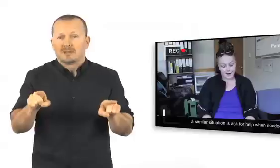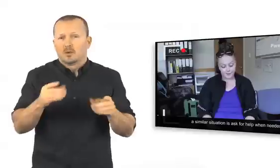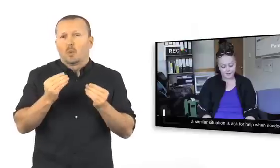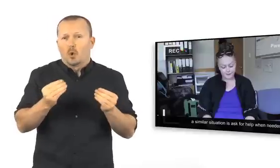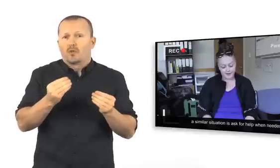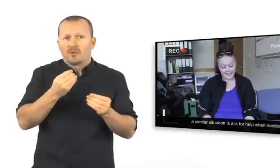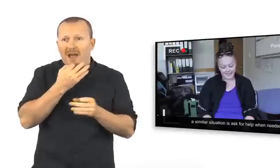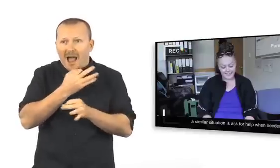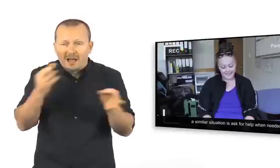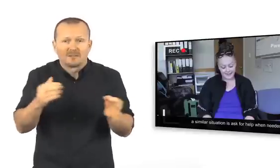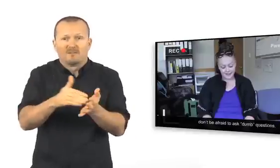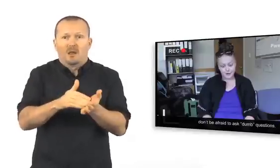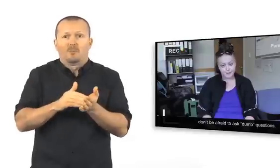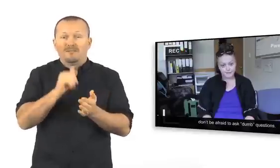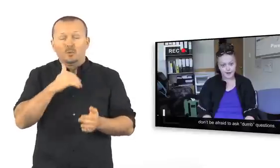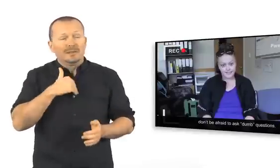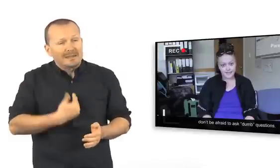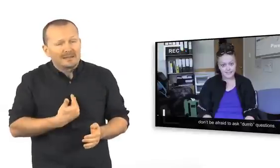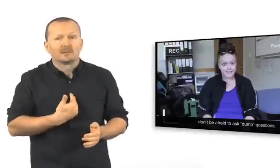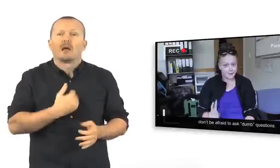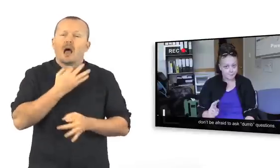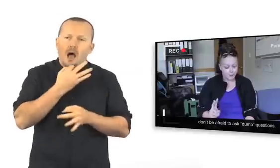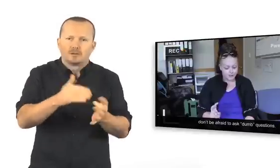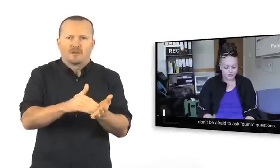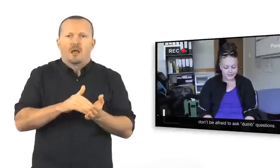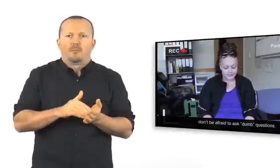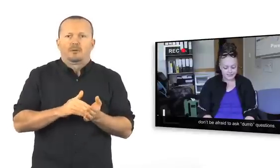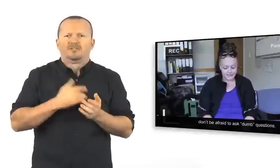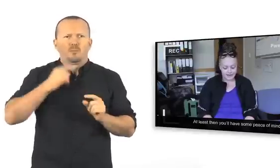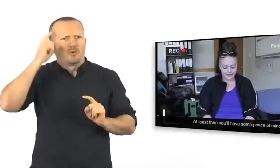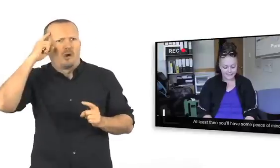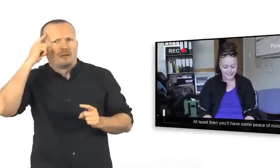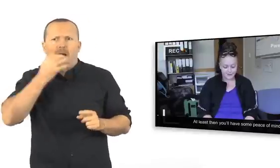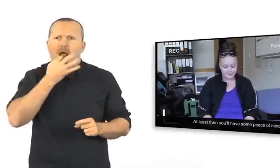ask for help when needed, don’t be afraid to ask “dumb” questions. At least then you’ll